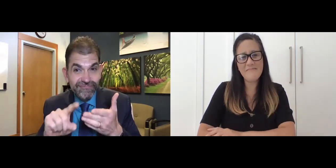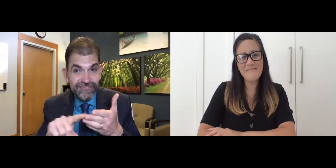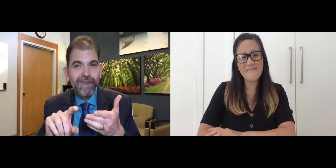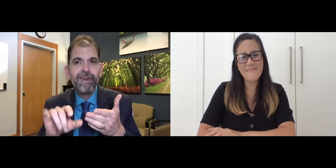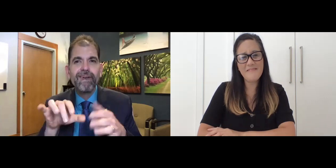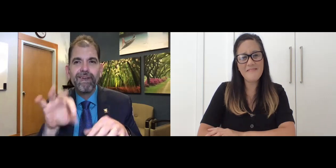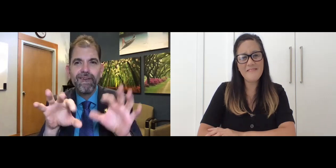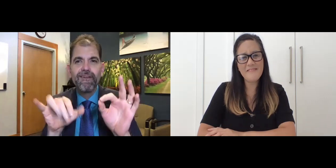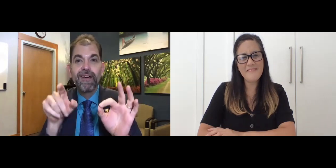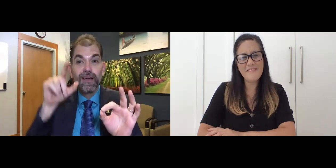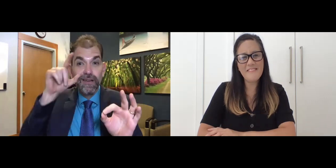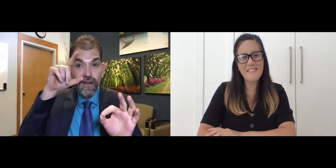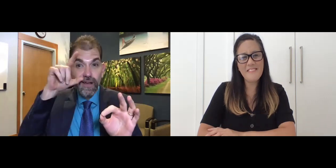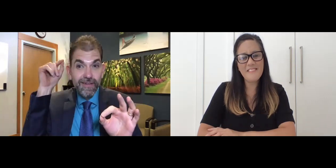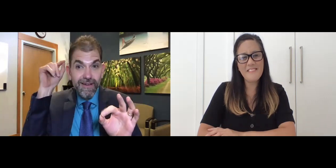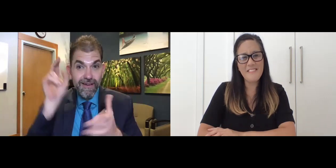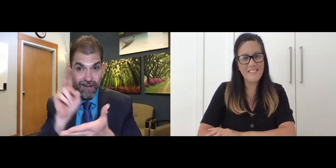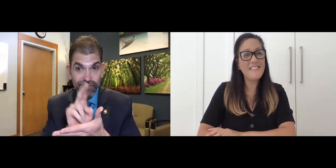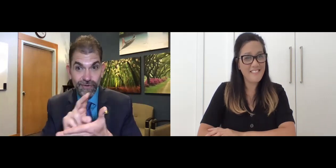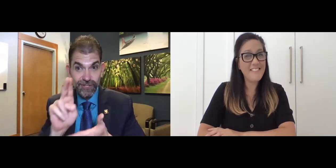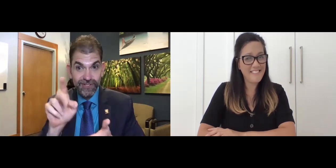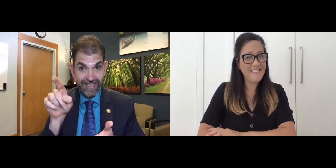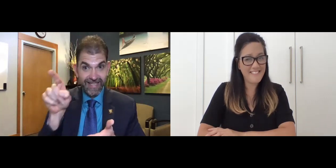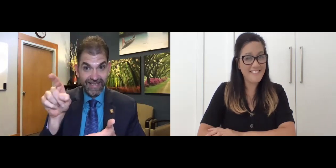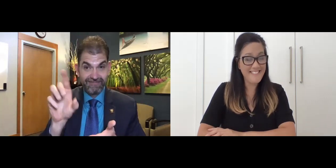accessible. That's how I learned about Gallaudet